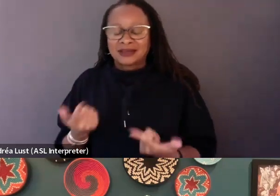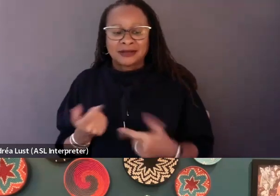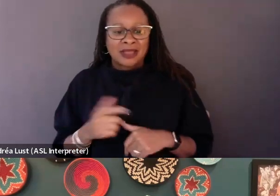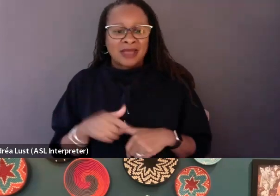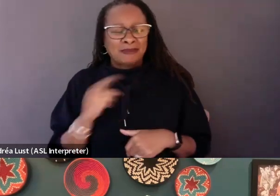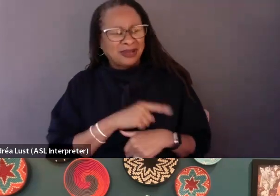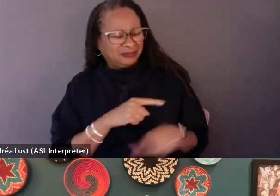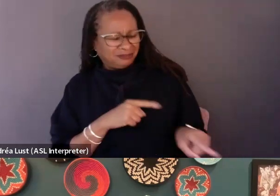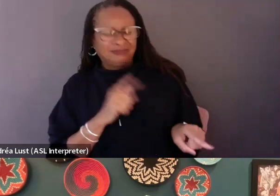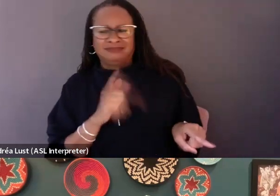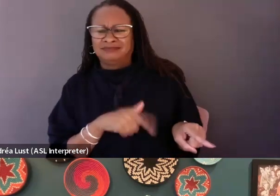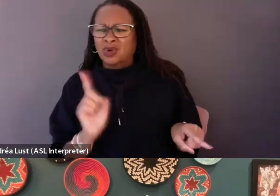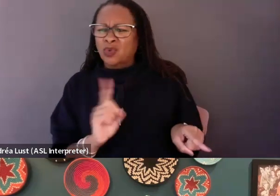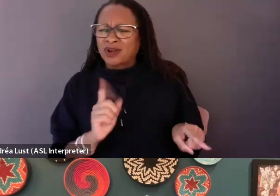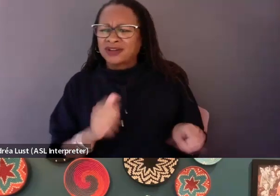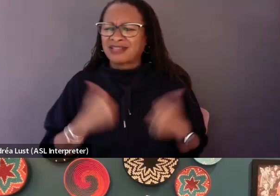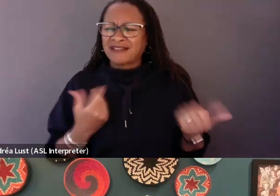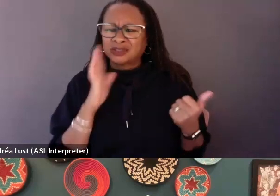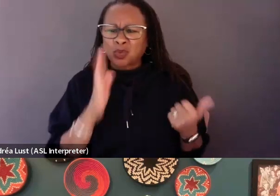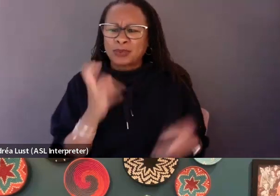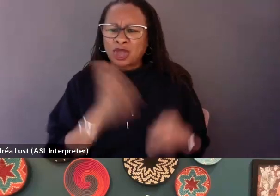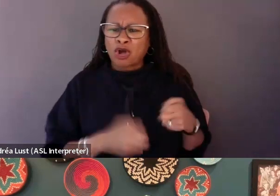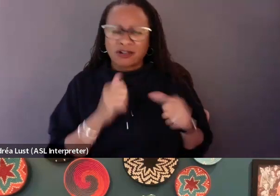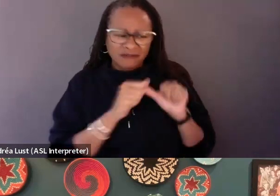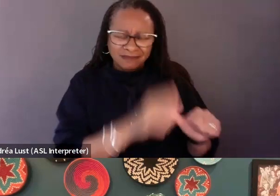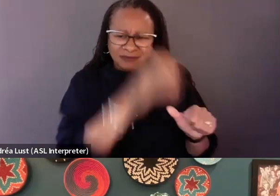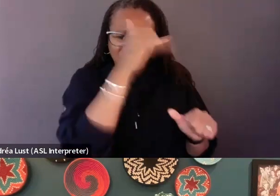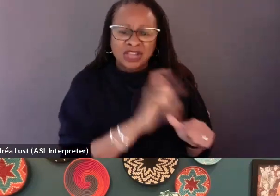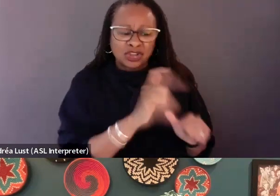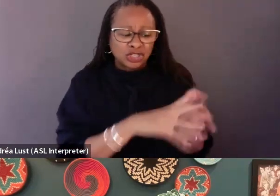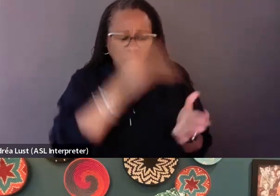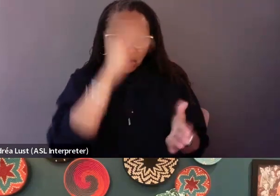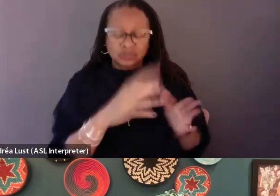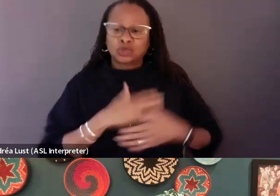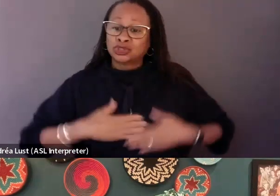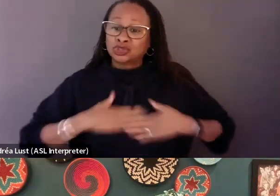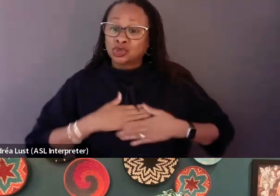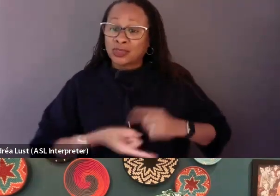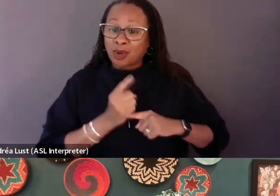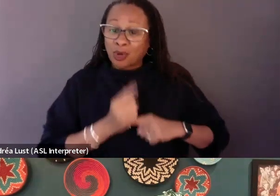which is where life is always going to be hard. We have to learn to enjoy the moments that have been given to us.